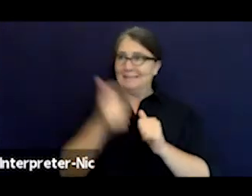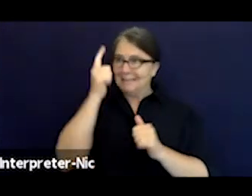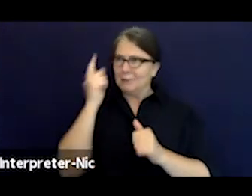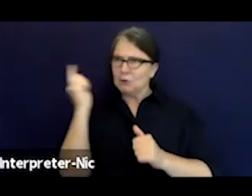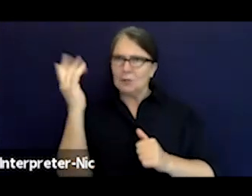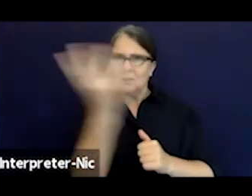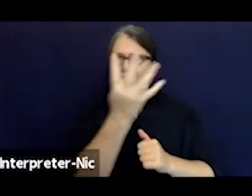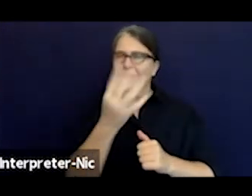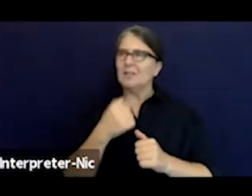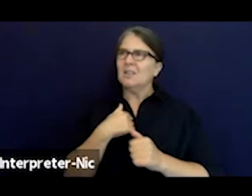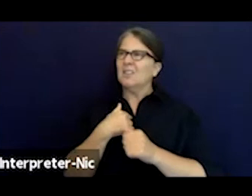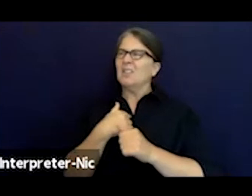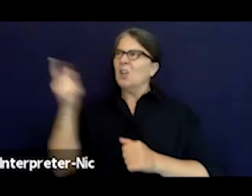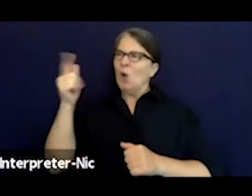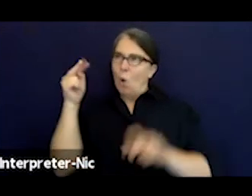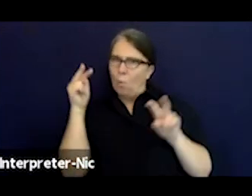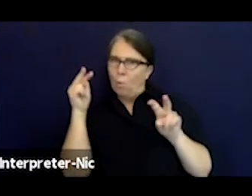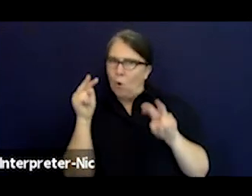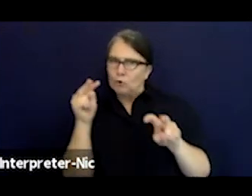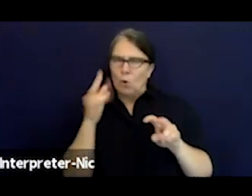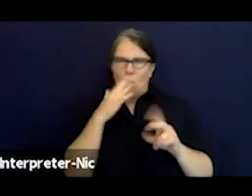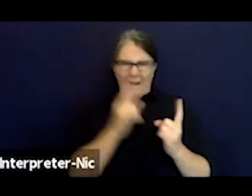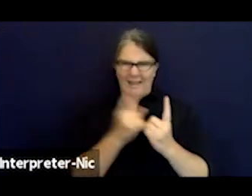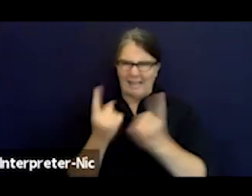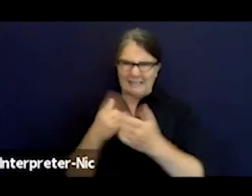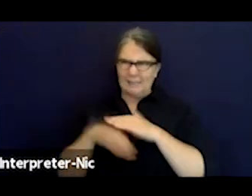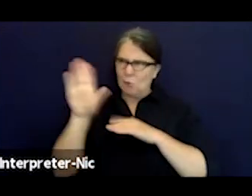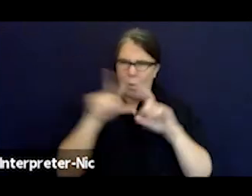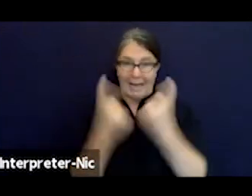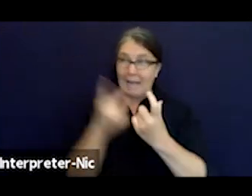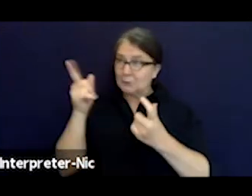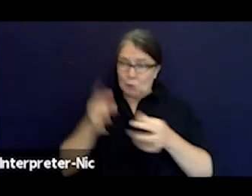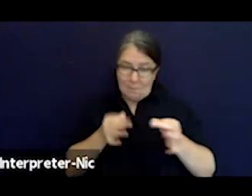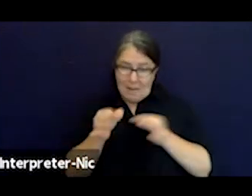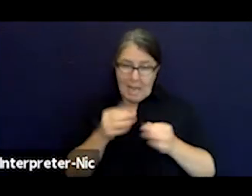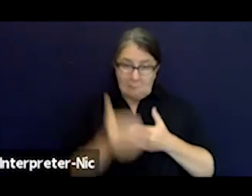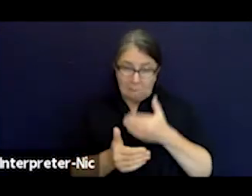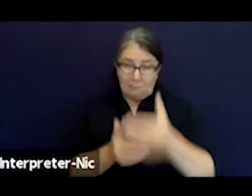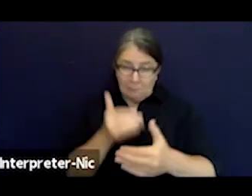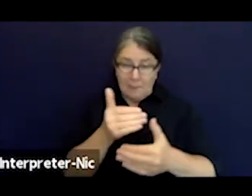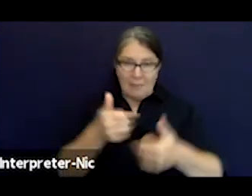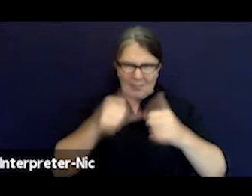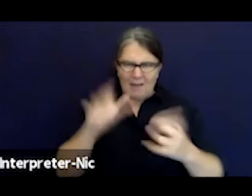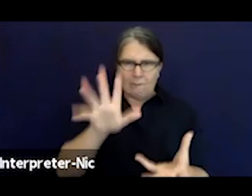they have planned over and over and over. Where are those pinch points? Where are the